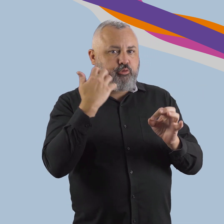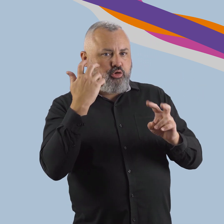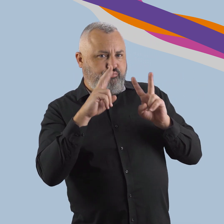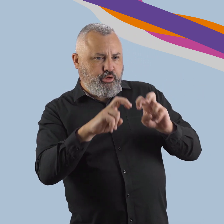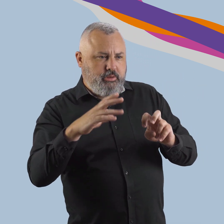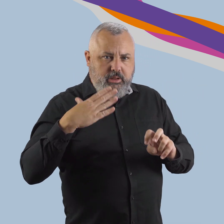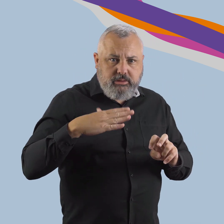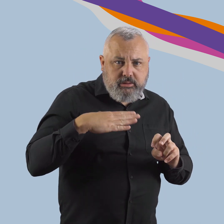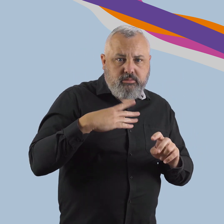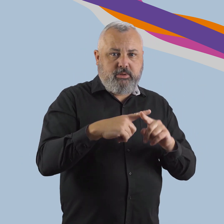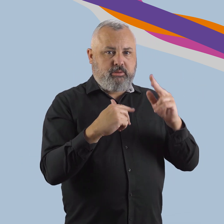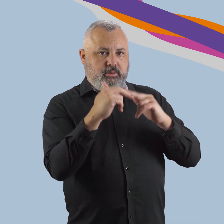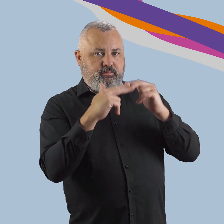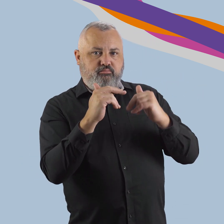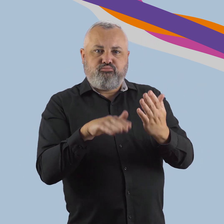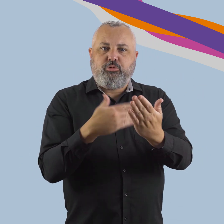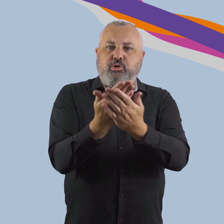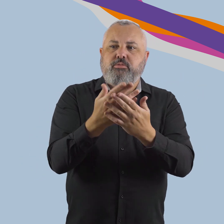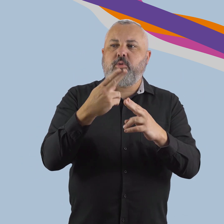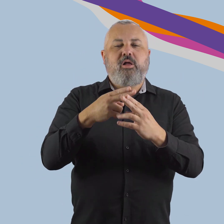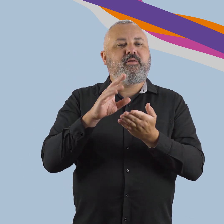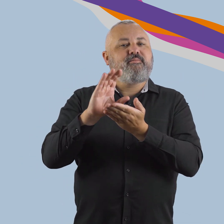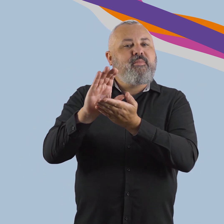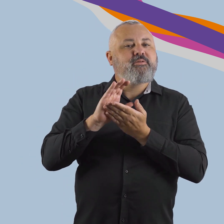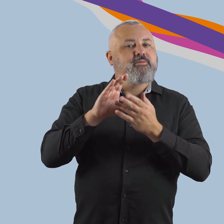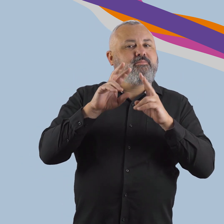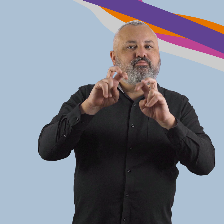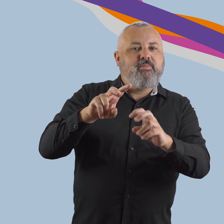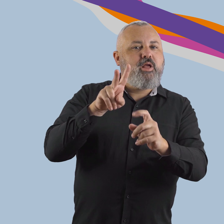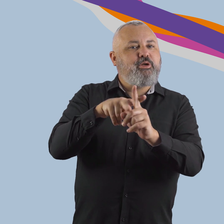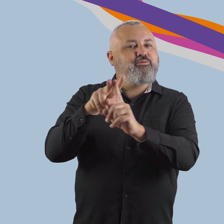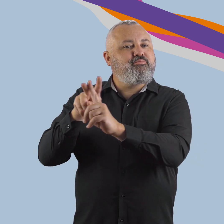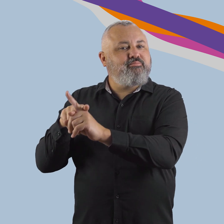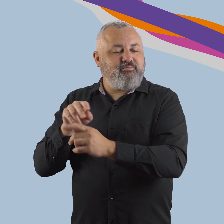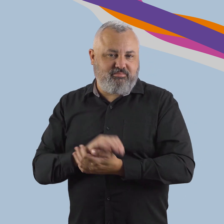future research that is needed and develop a proposal to use in an application for research funding.